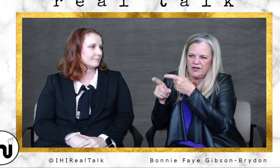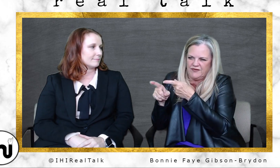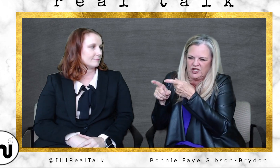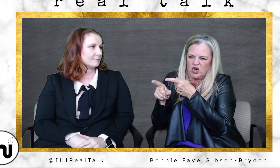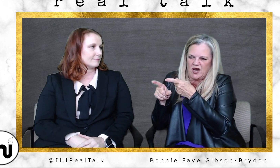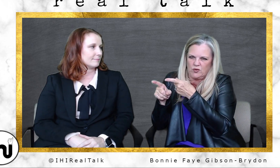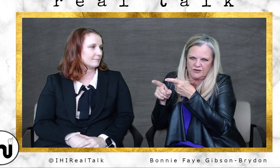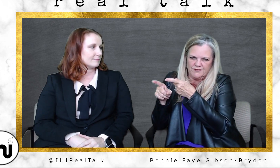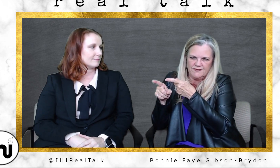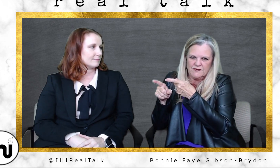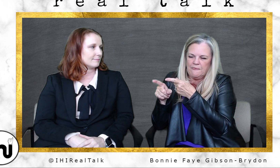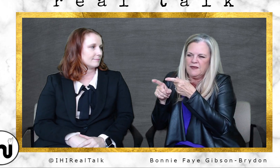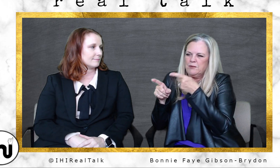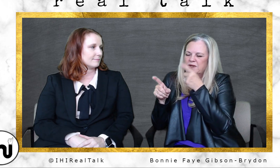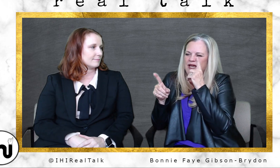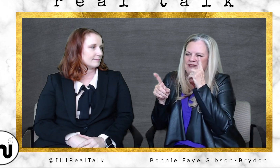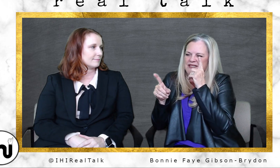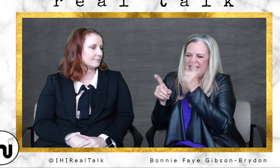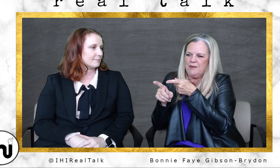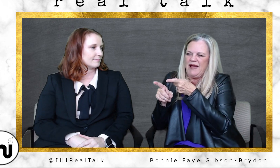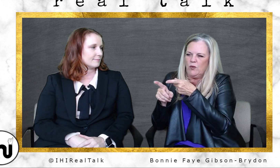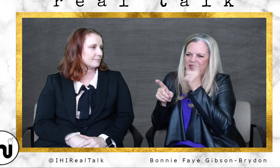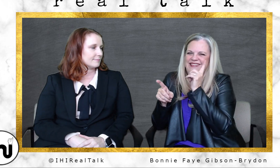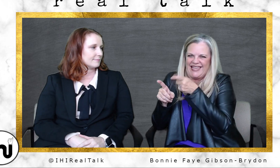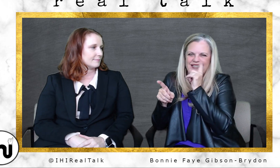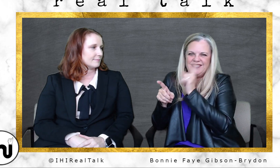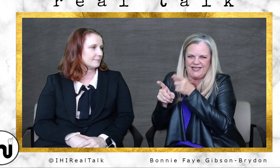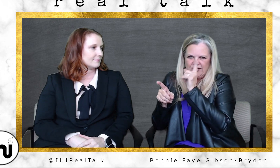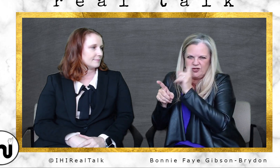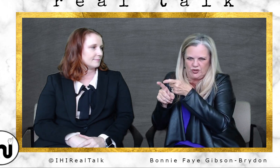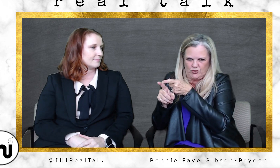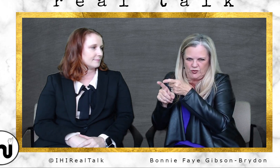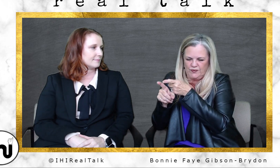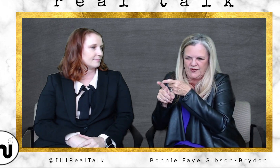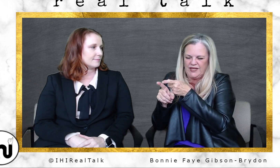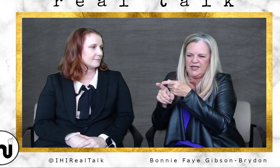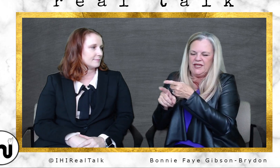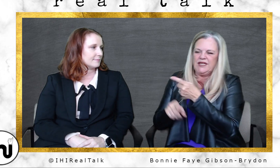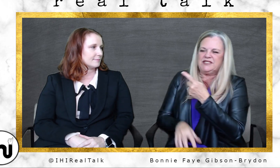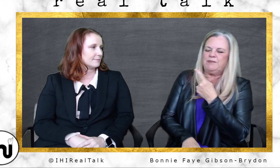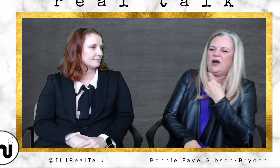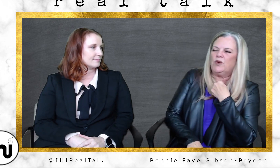finger outward because it's not about what they didn't do. It's about what are